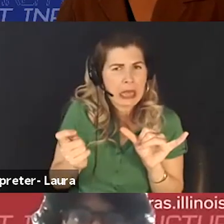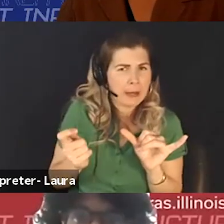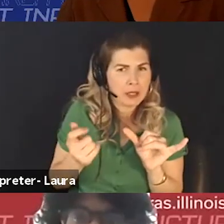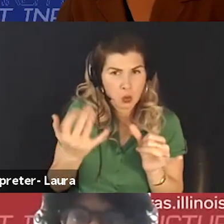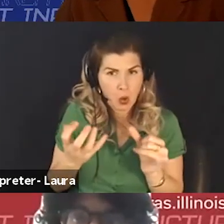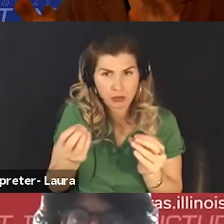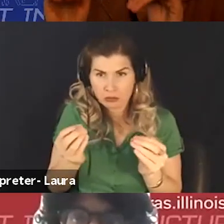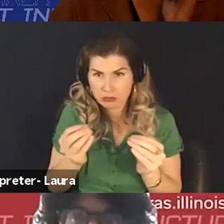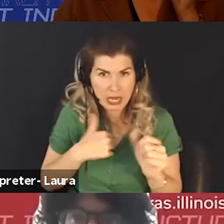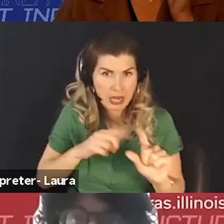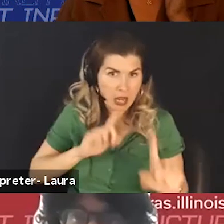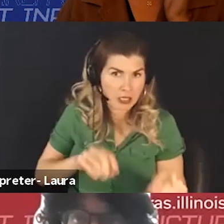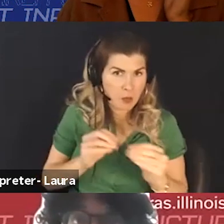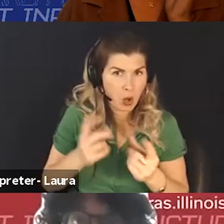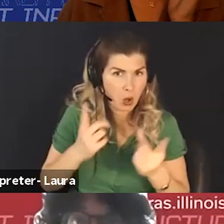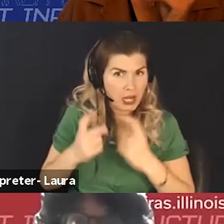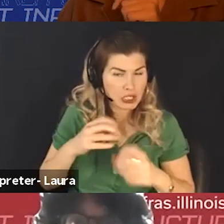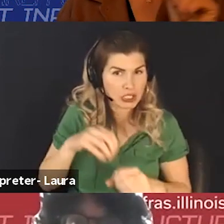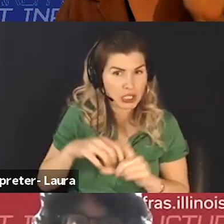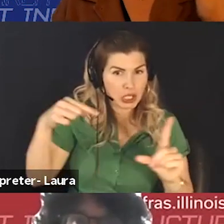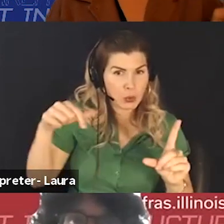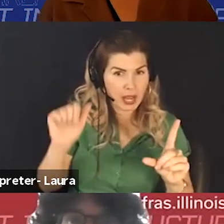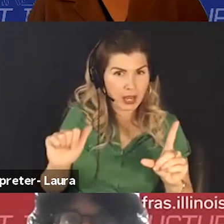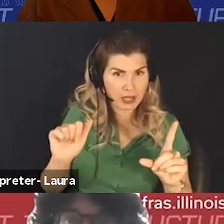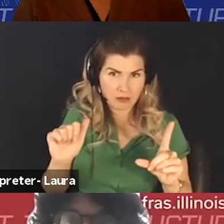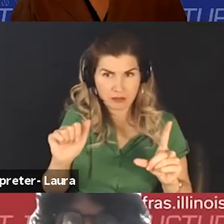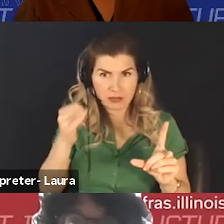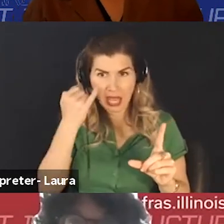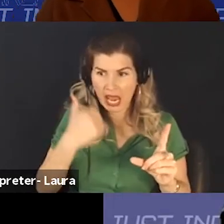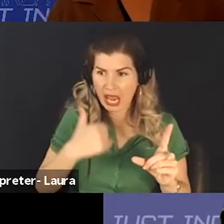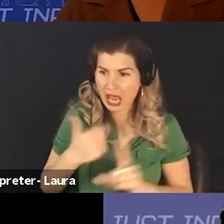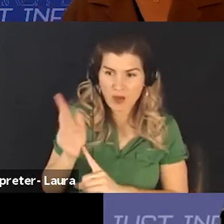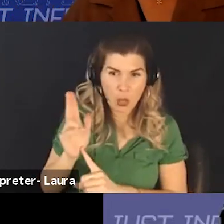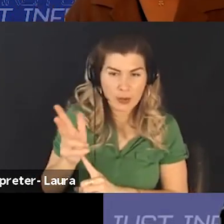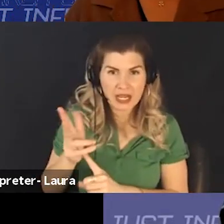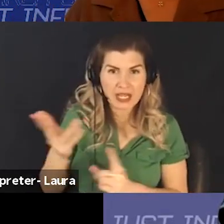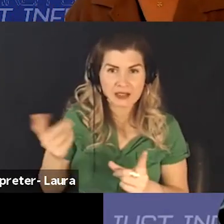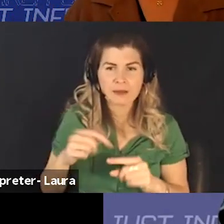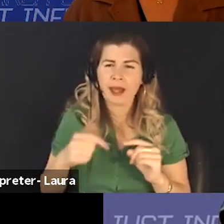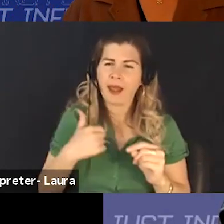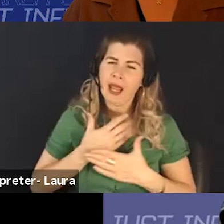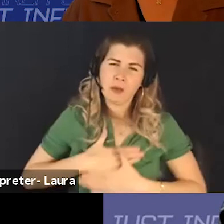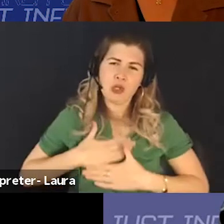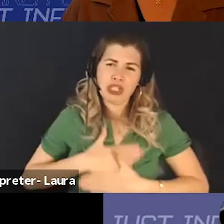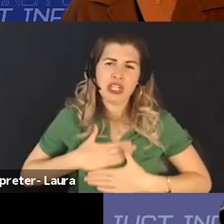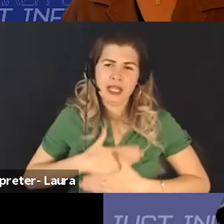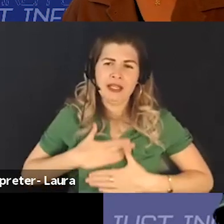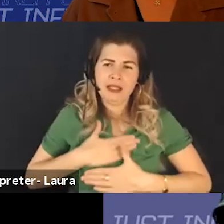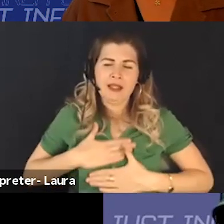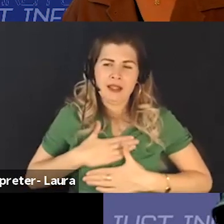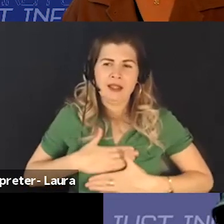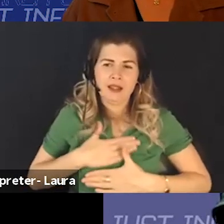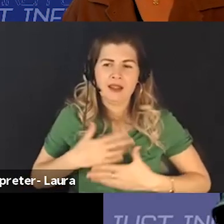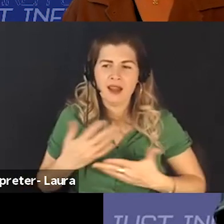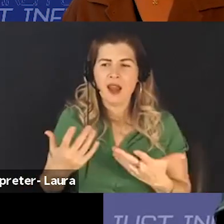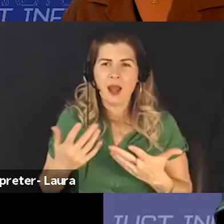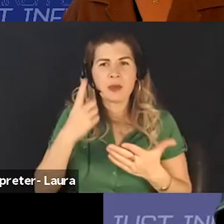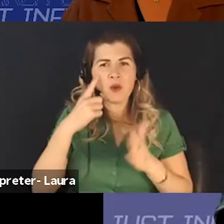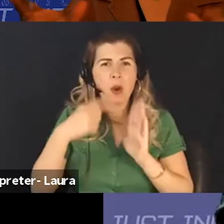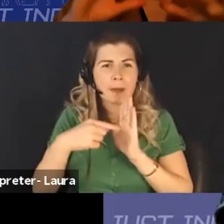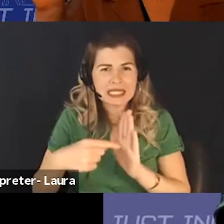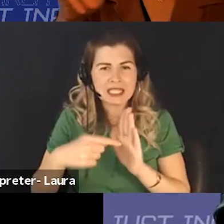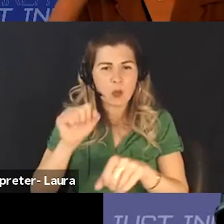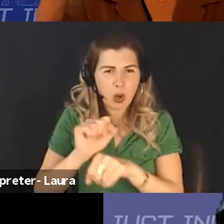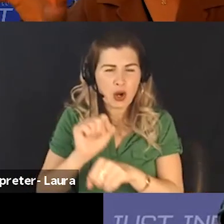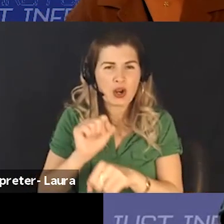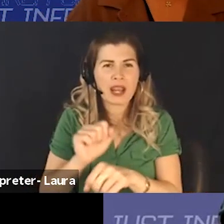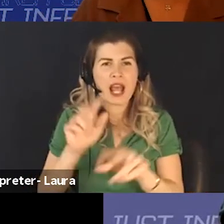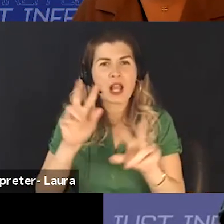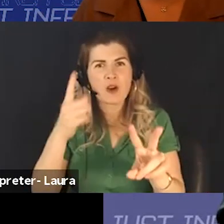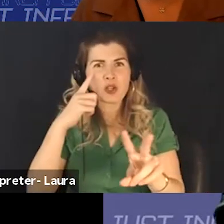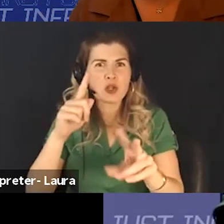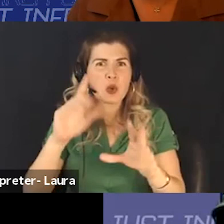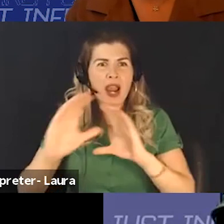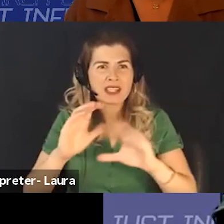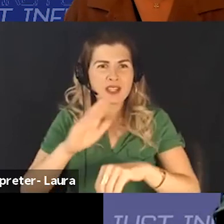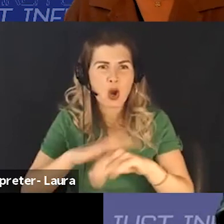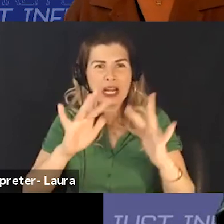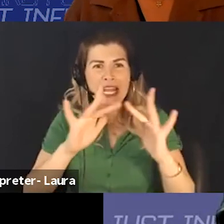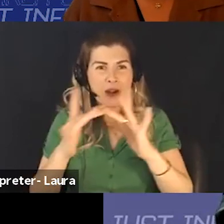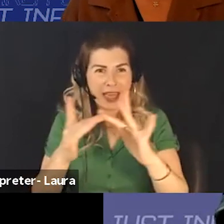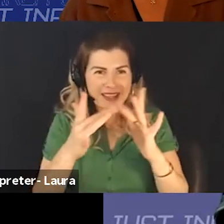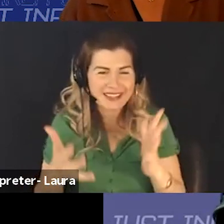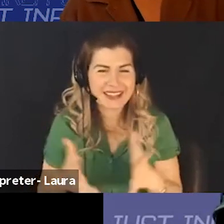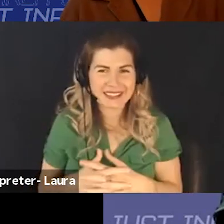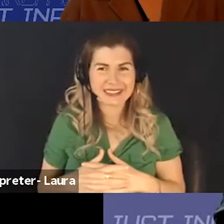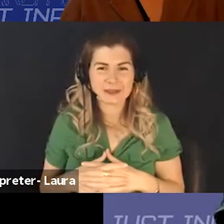I can stick around a tiny bit and try to like answer some of those questions in the q amp a to these like three minutes I'll spend there but I really appreciate the chance to present this work and look forward to the conversations on the internets in